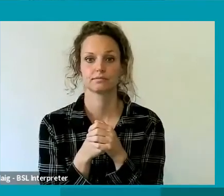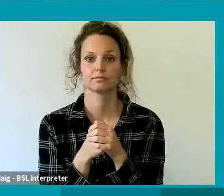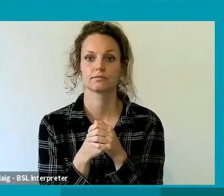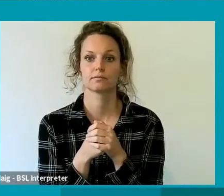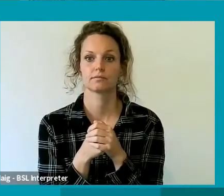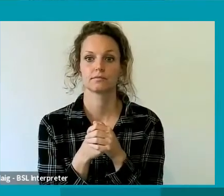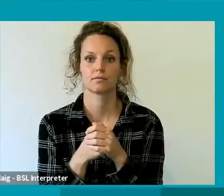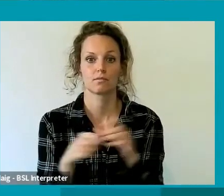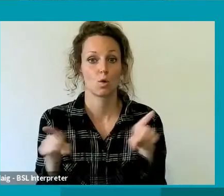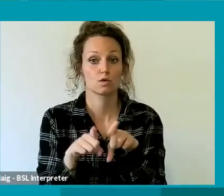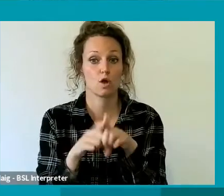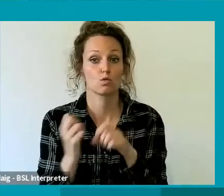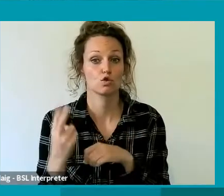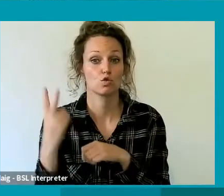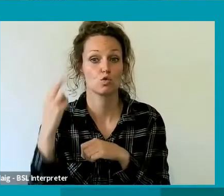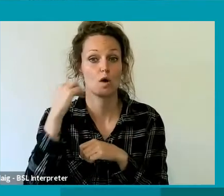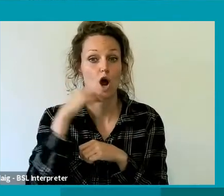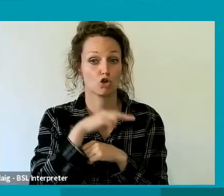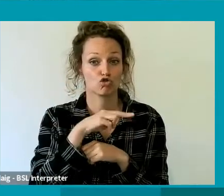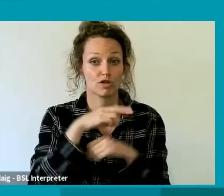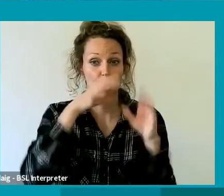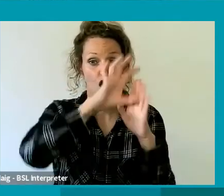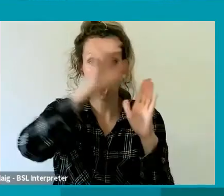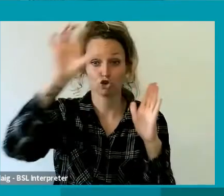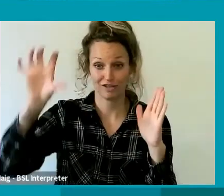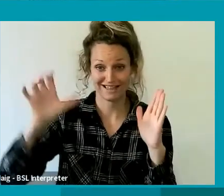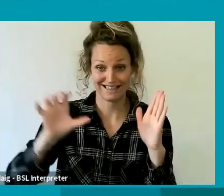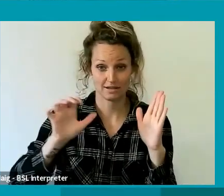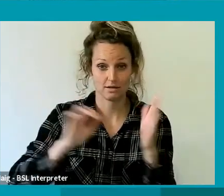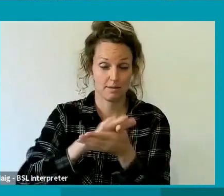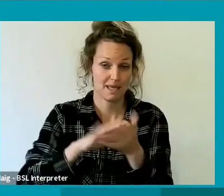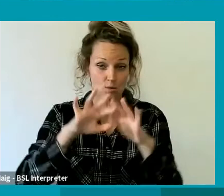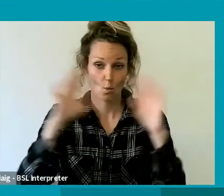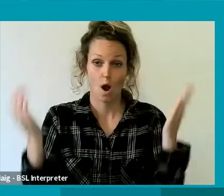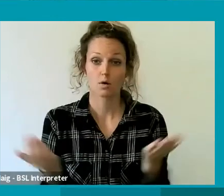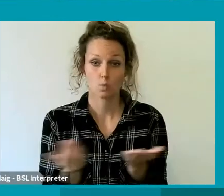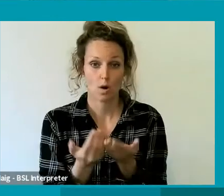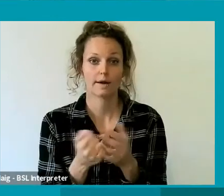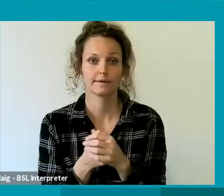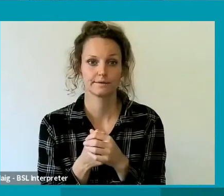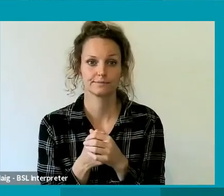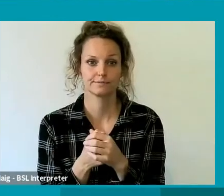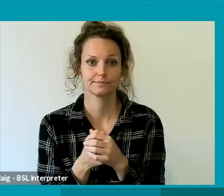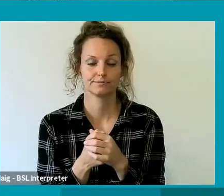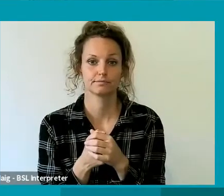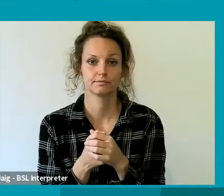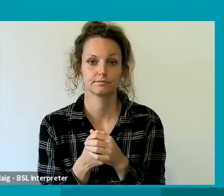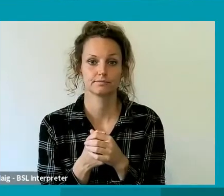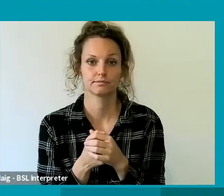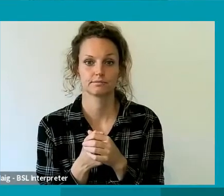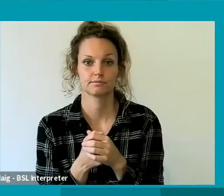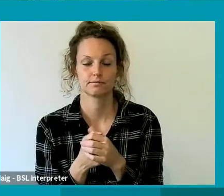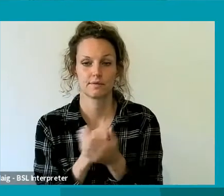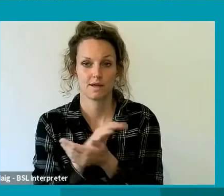so we're talking global, so there's a huge opportunity for you to be able to present your personal brand.